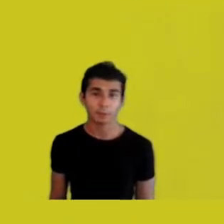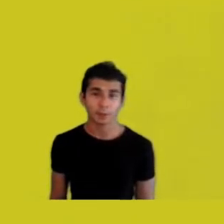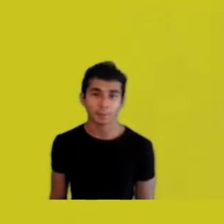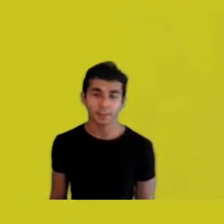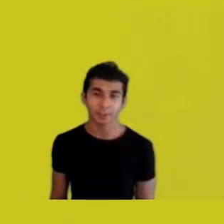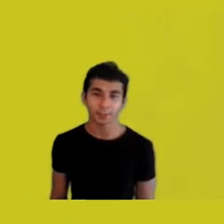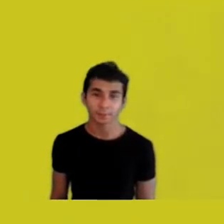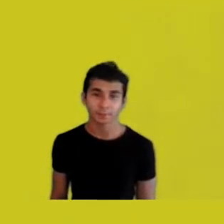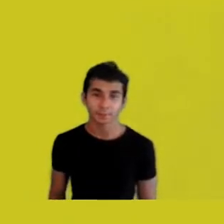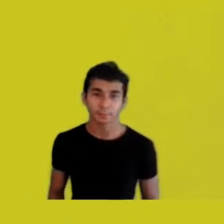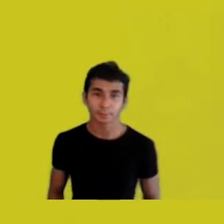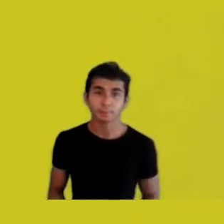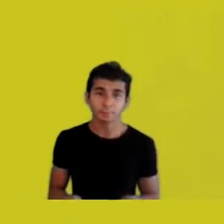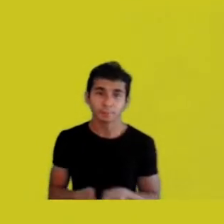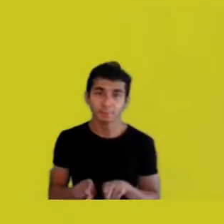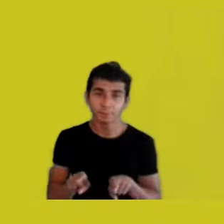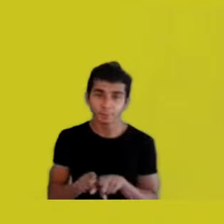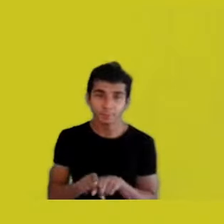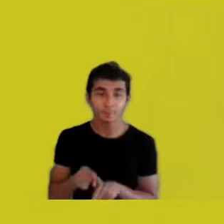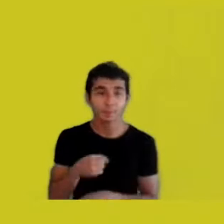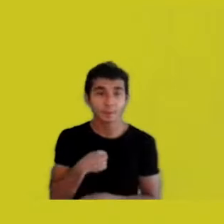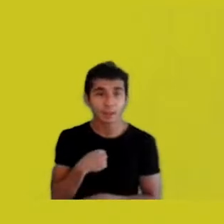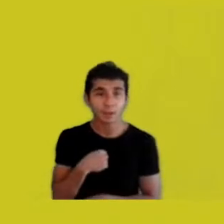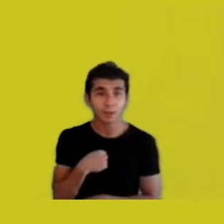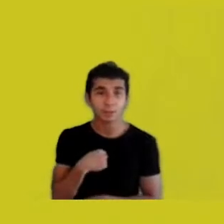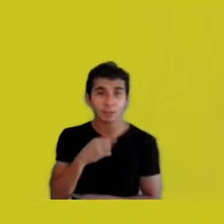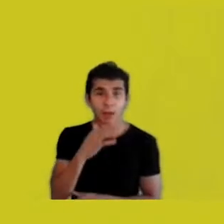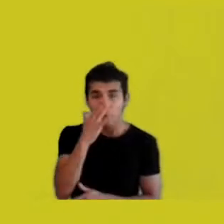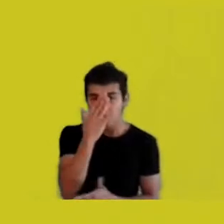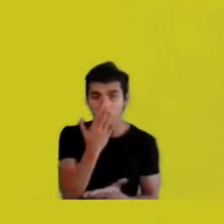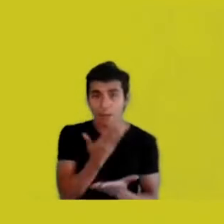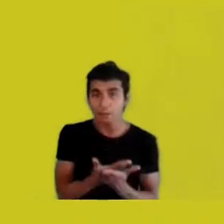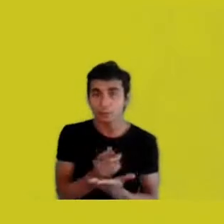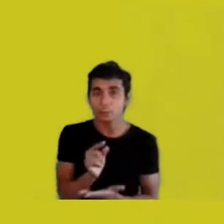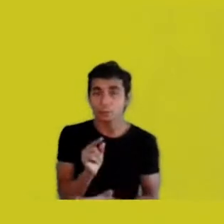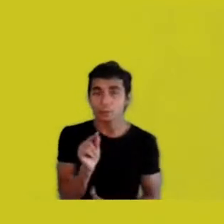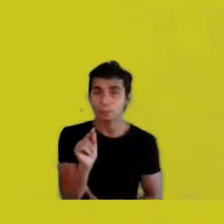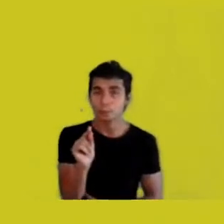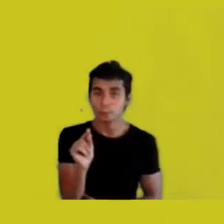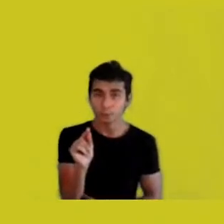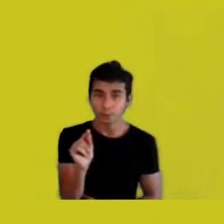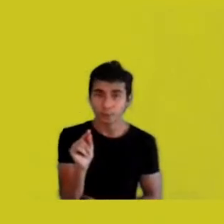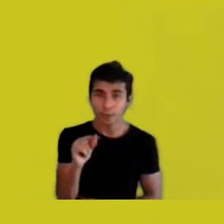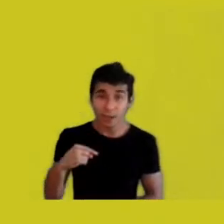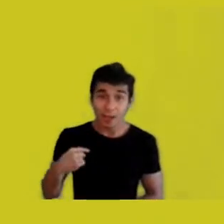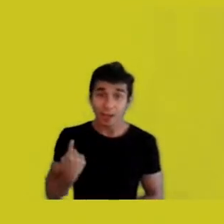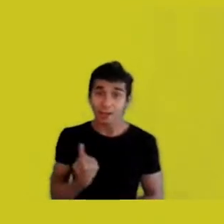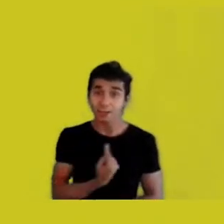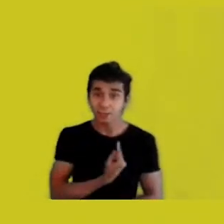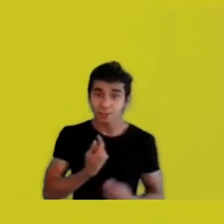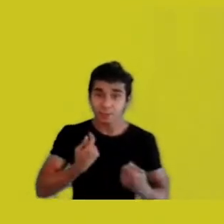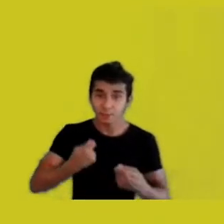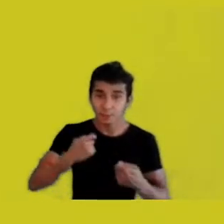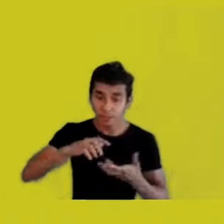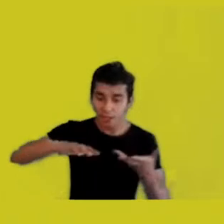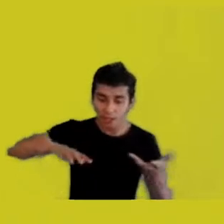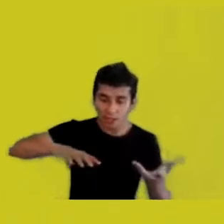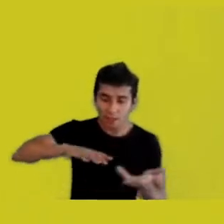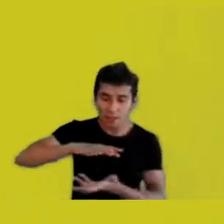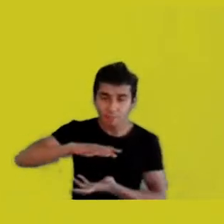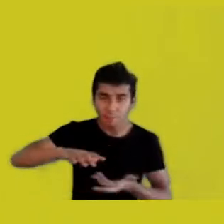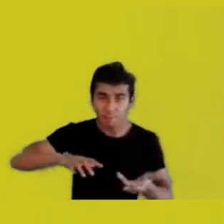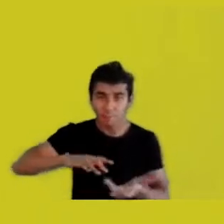so, on top of the idea of a spurious practice,